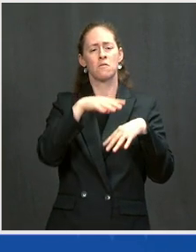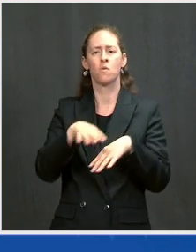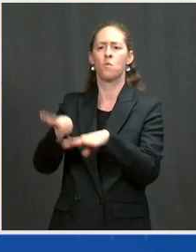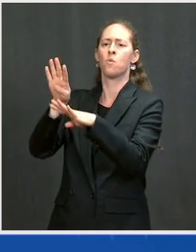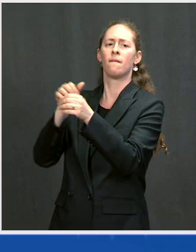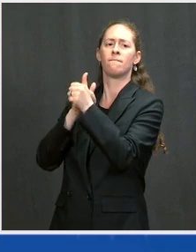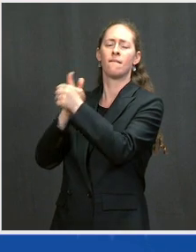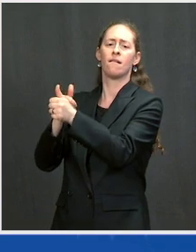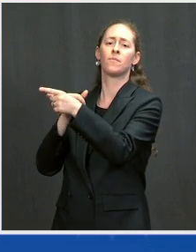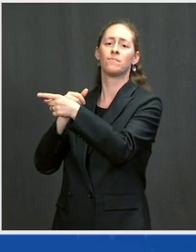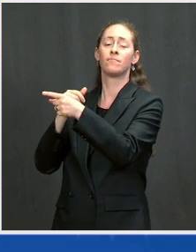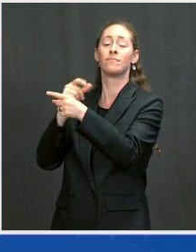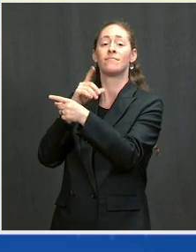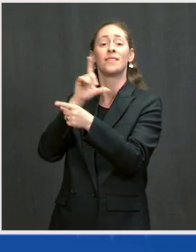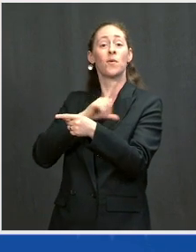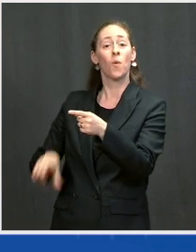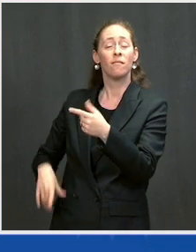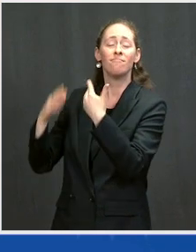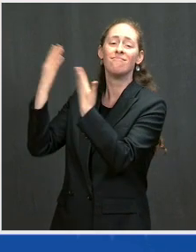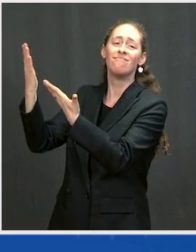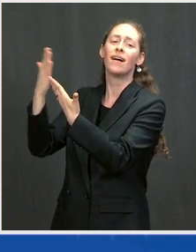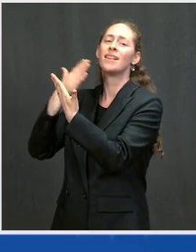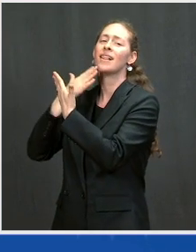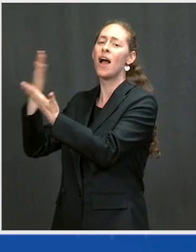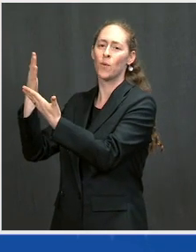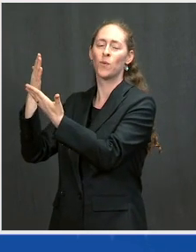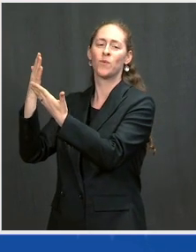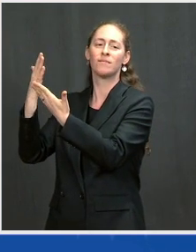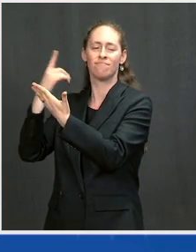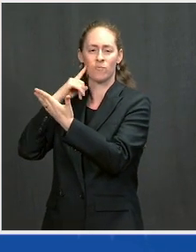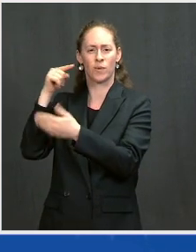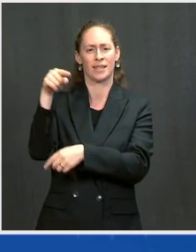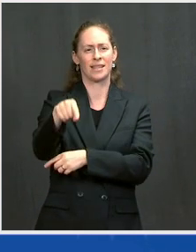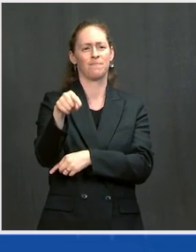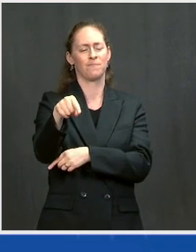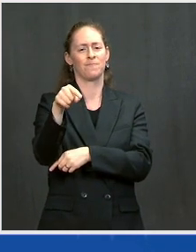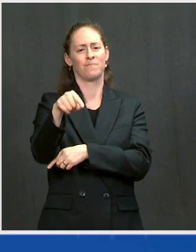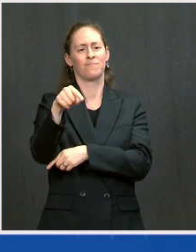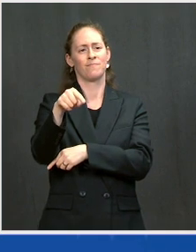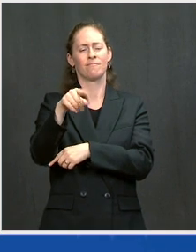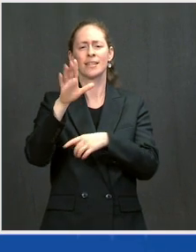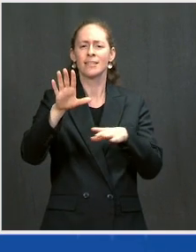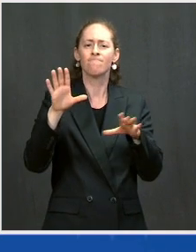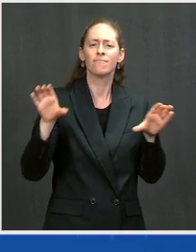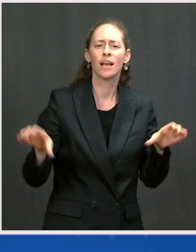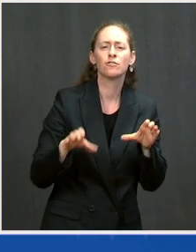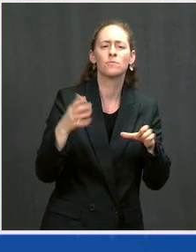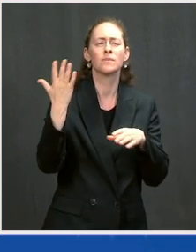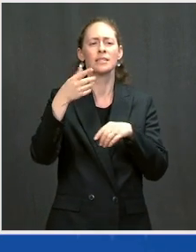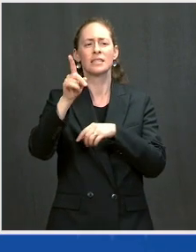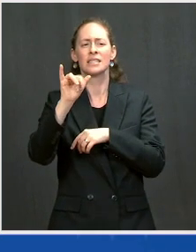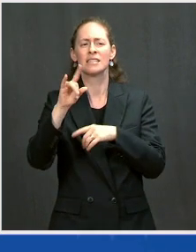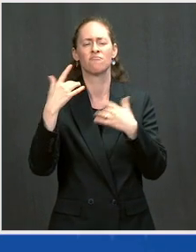a servant leader whose actions exemplify the prestige, honor and high esprit de corps of the Ranger Regiment.